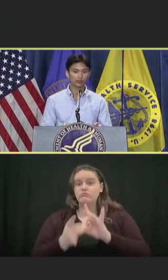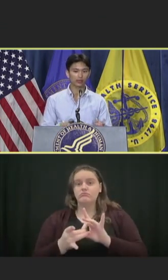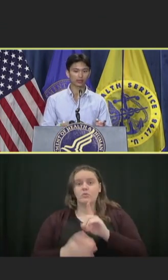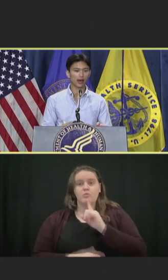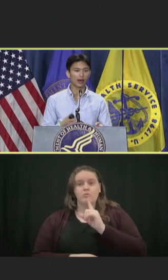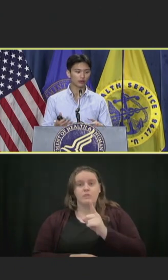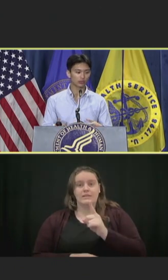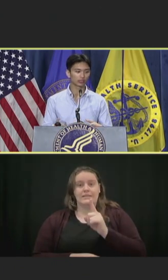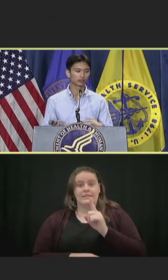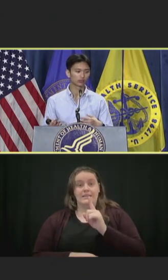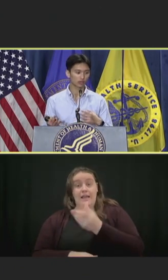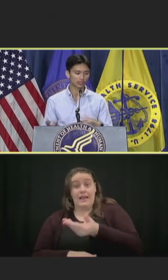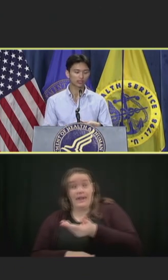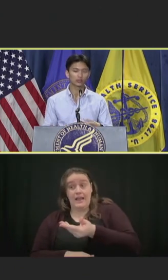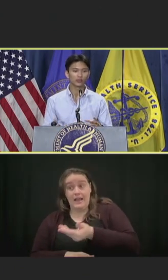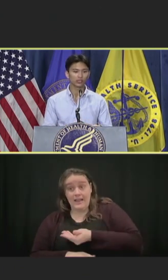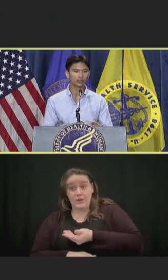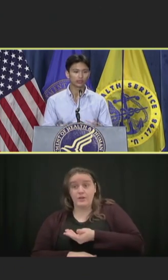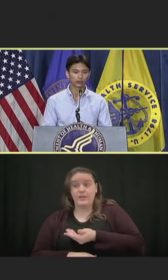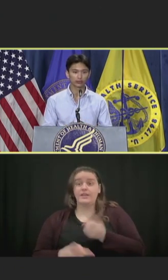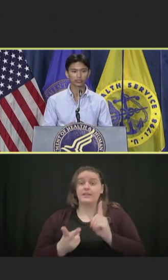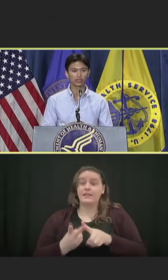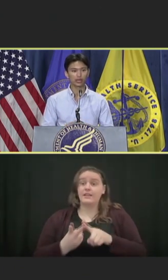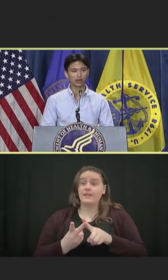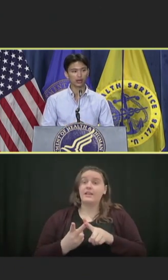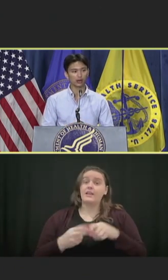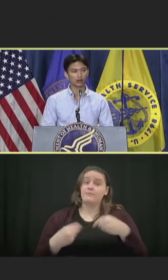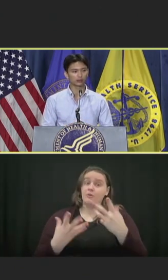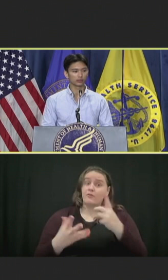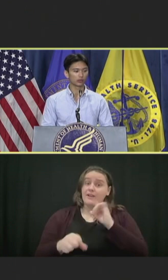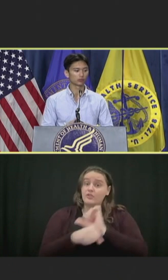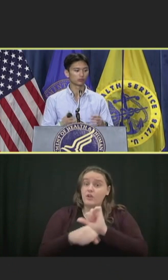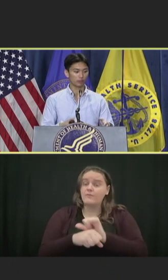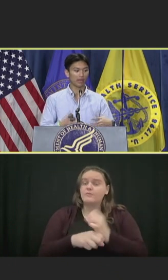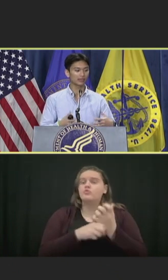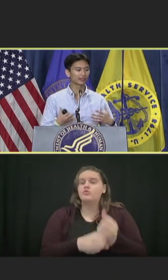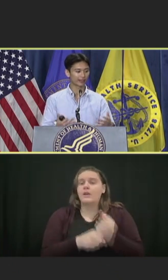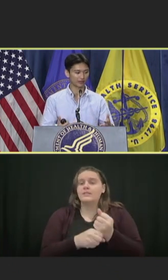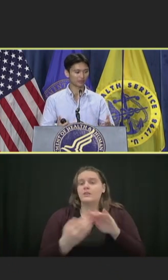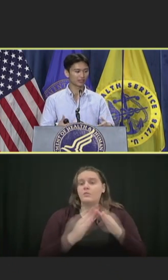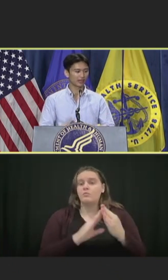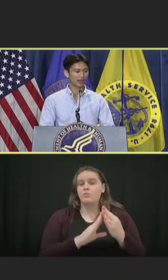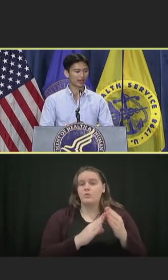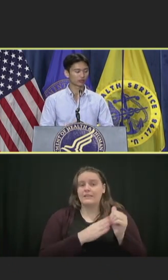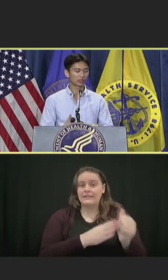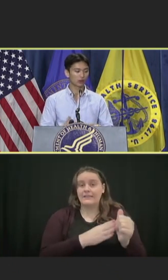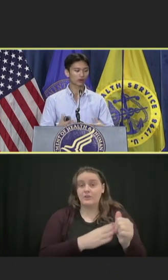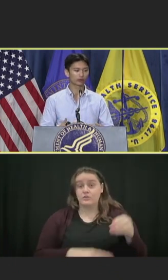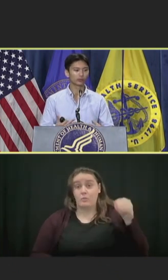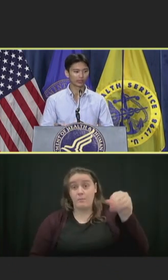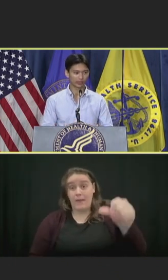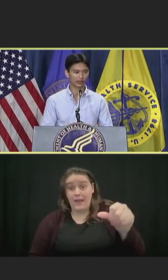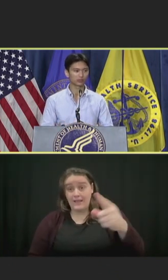and hiring trusted community leaders, you know, paying them, and really partnering with them to